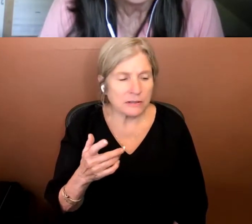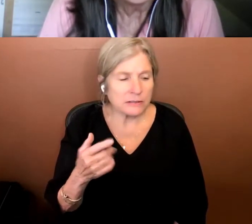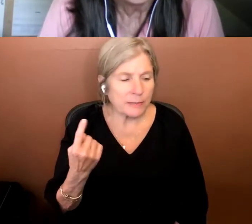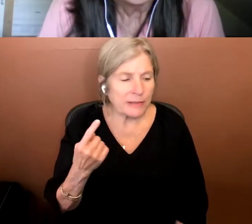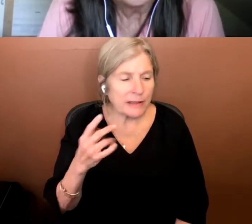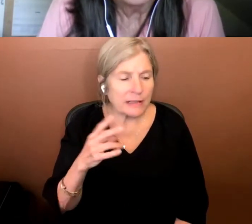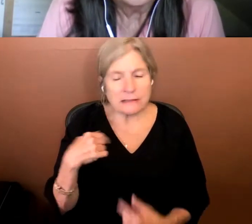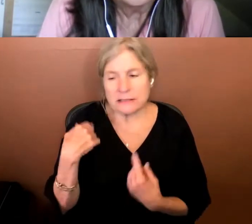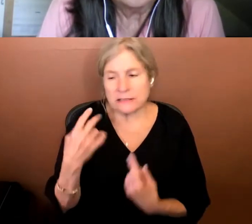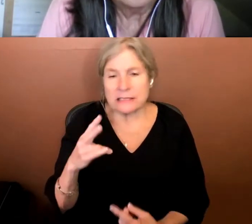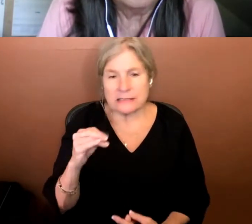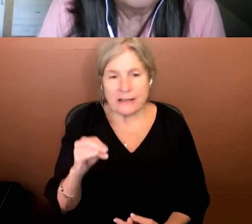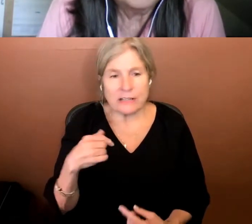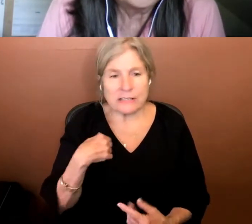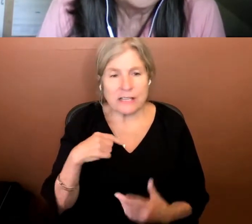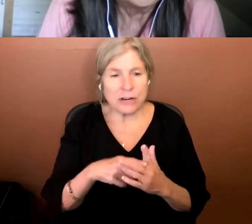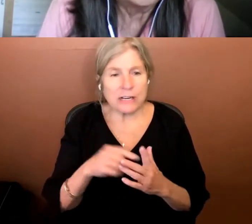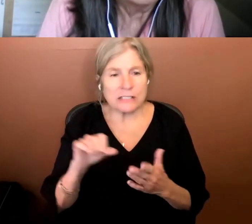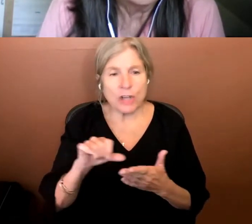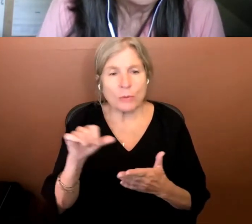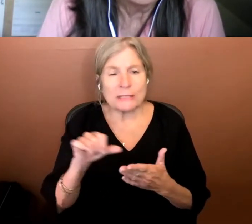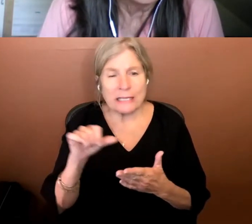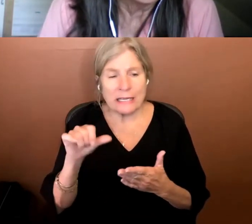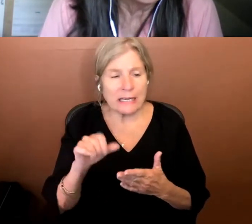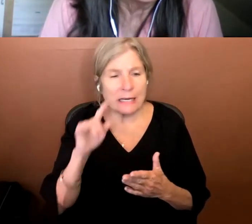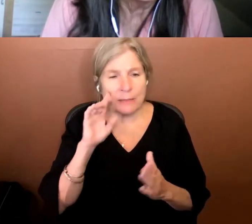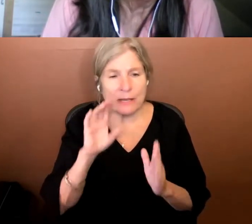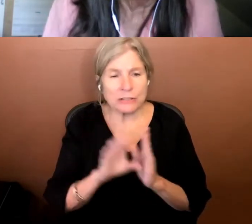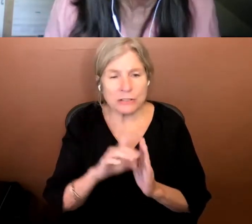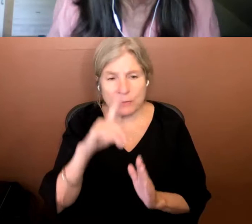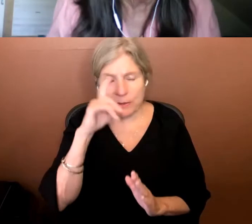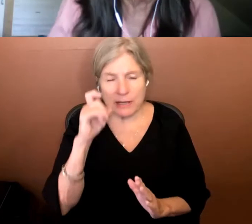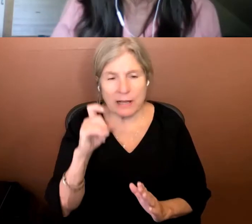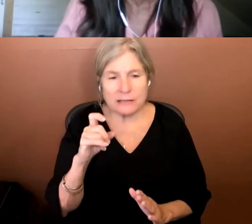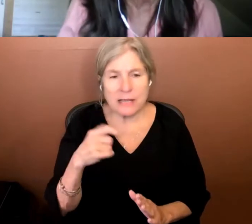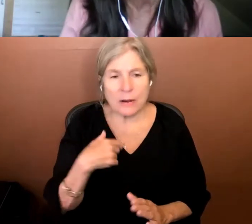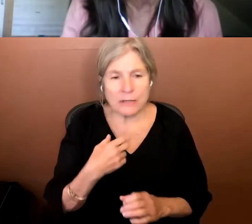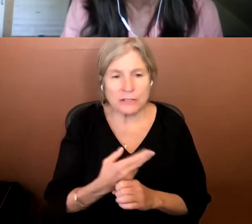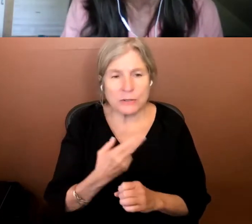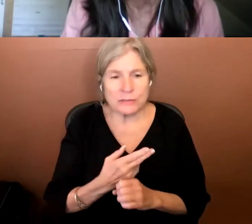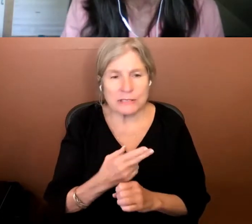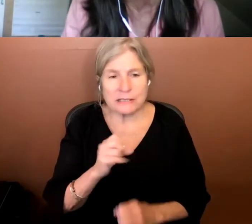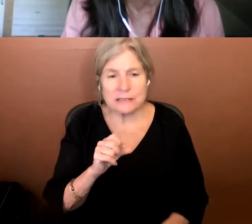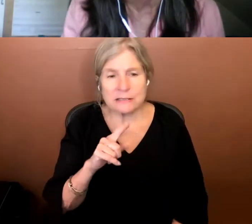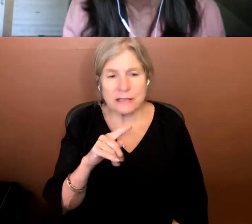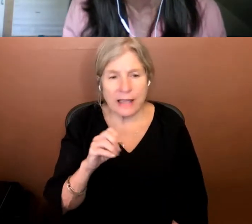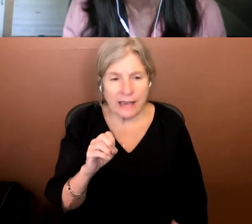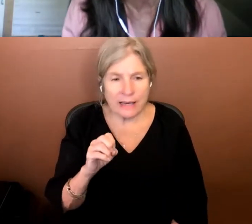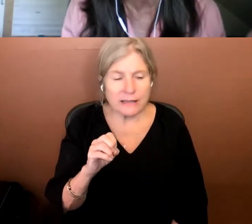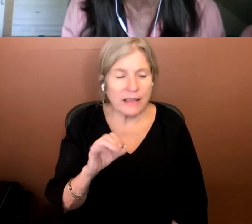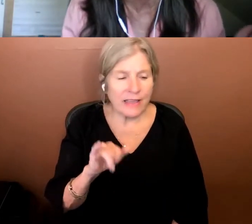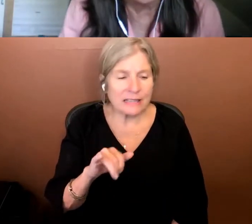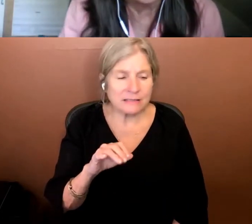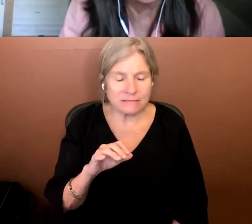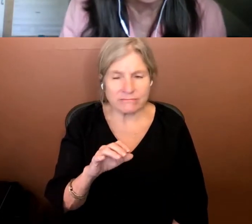ed sculpting pictures. I was using slate which is a thin medium. It